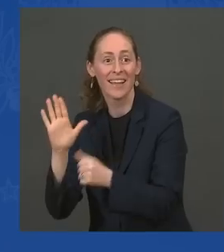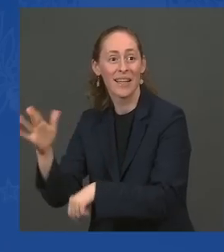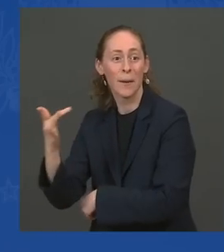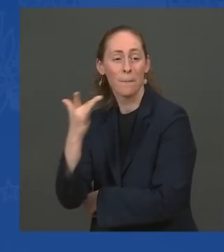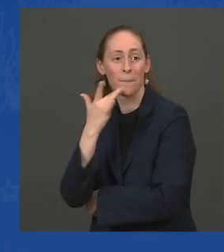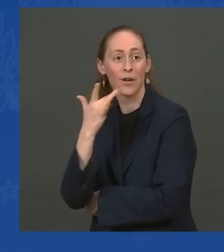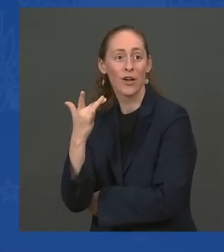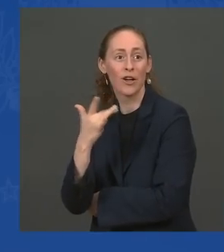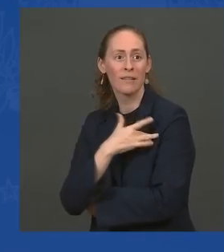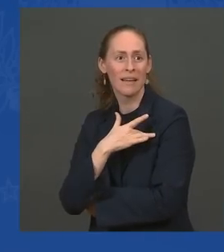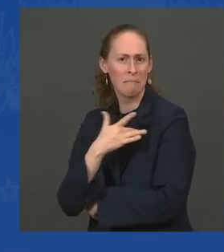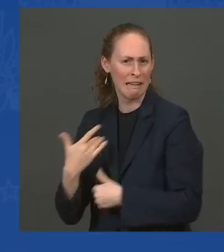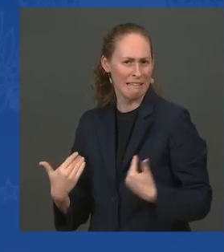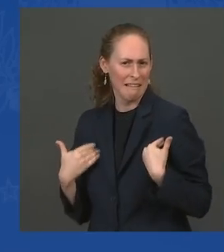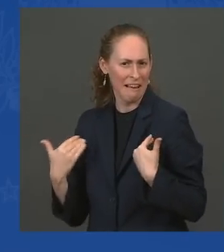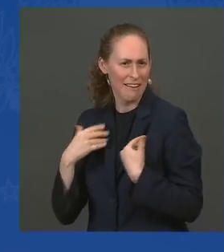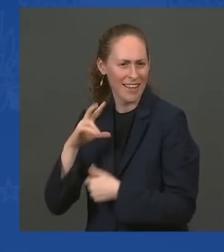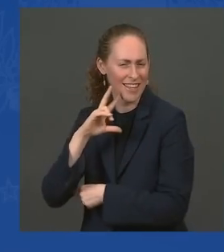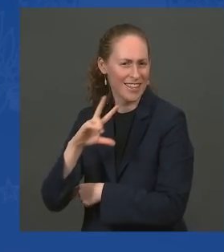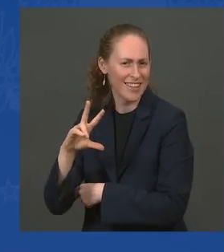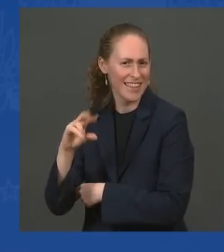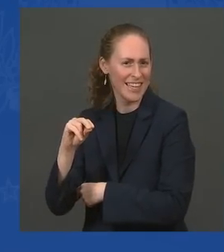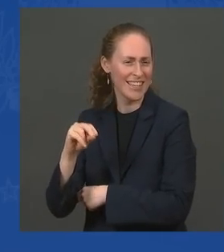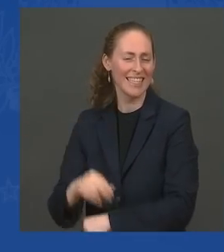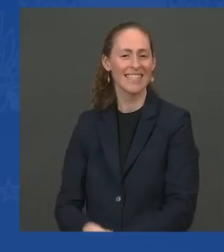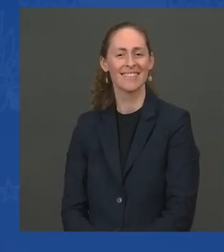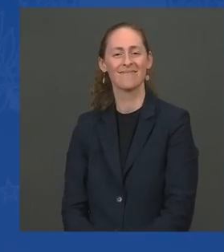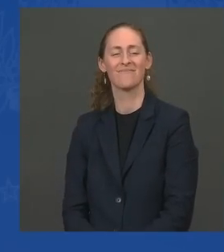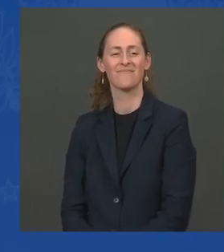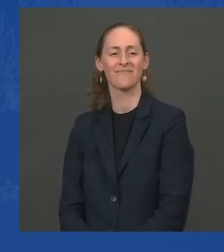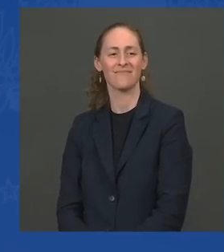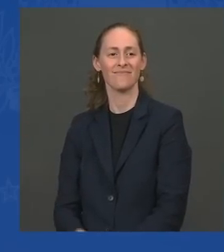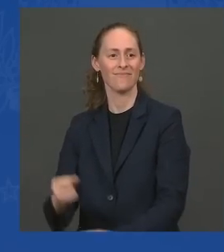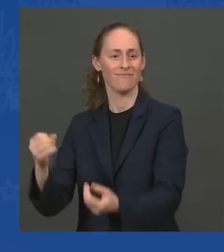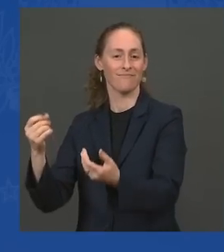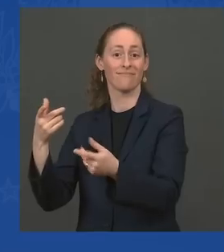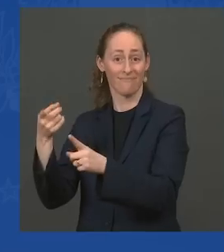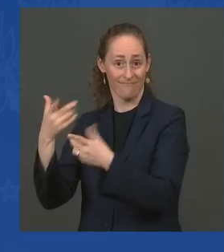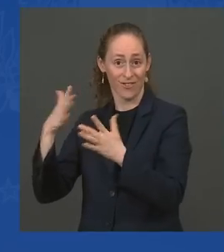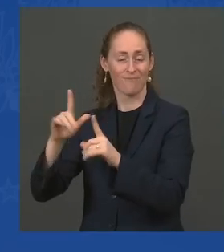So please give a warm welcome to President of the UAW. Ray Curry.